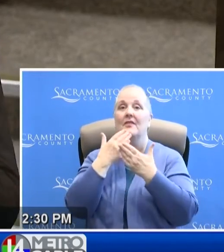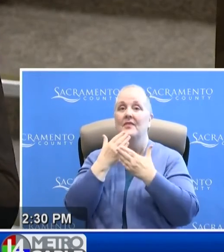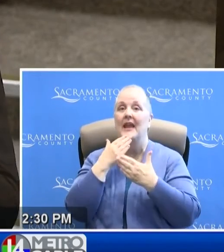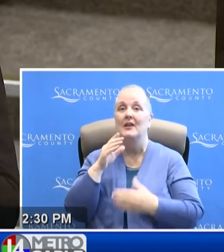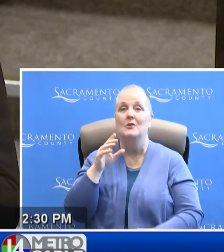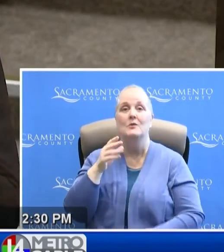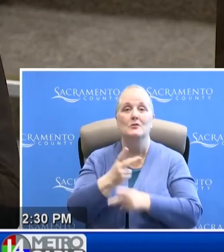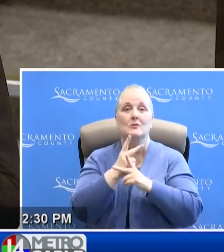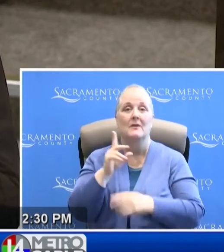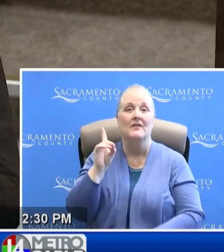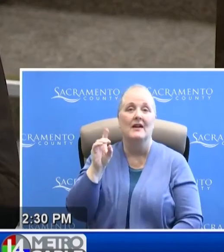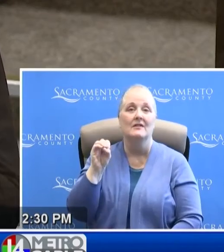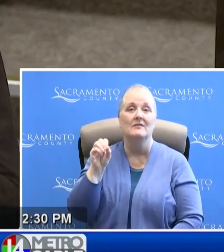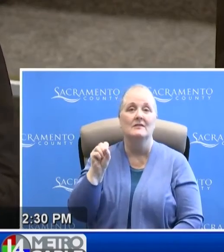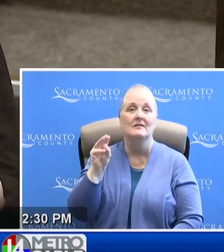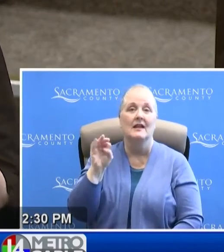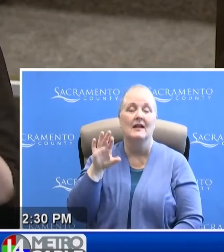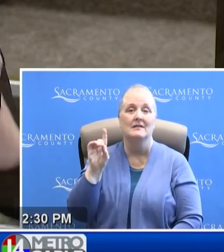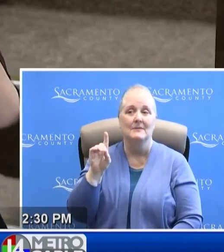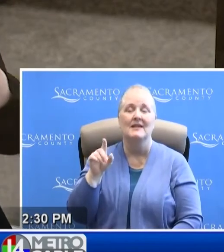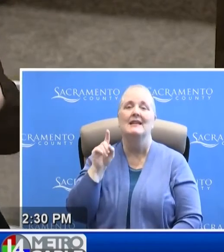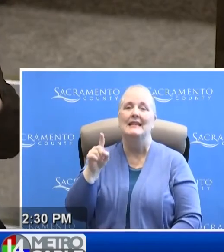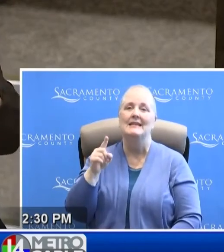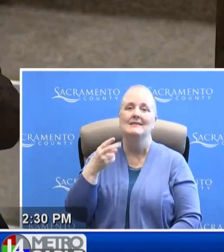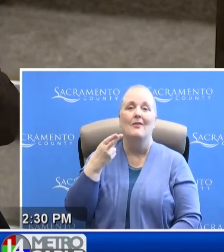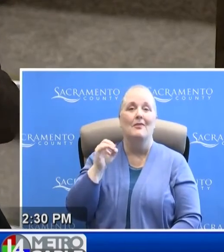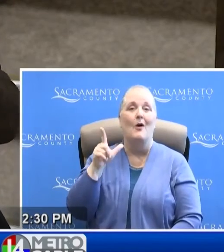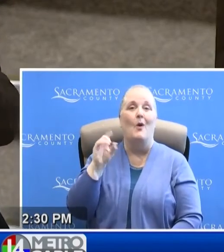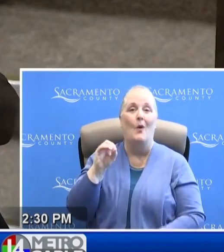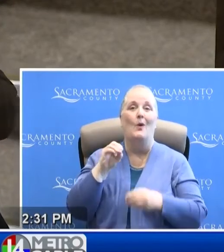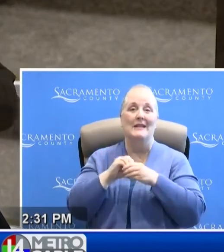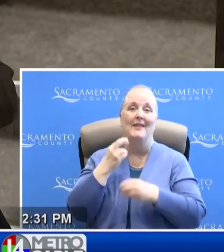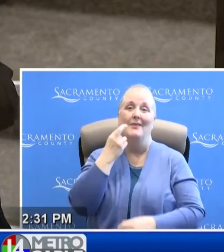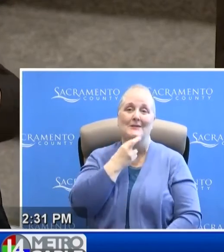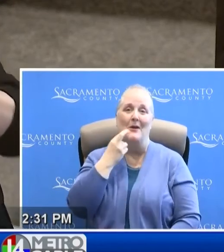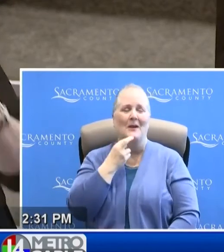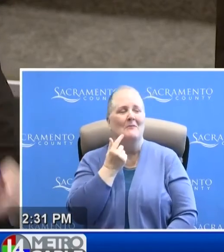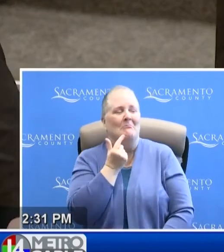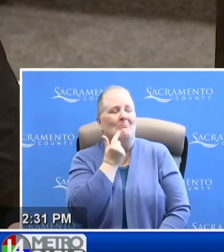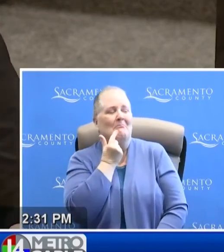for being the the hole in the donut, right? You know, I know it was.